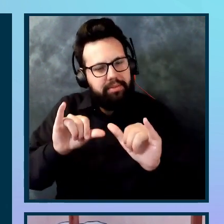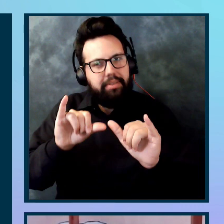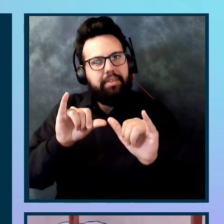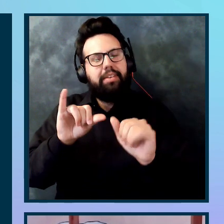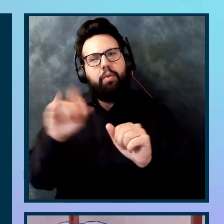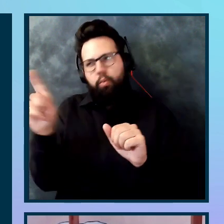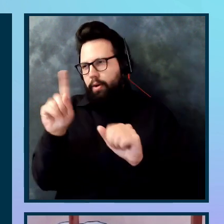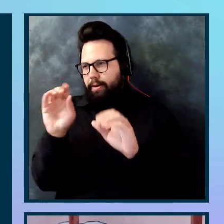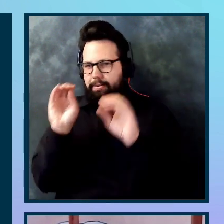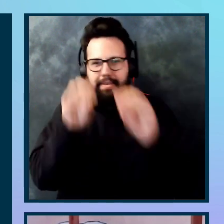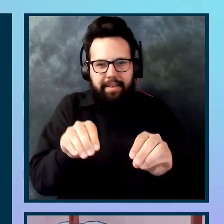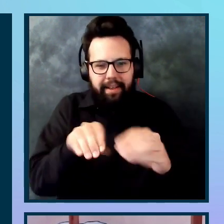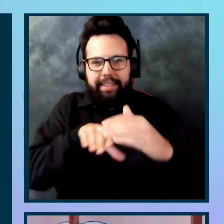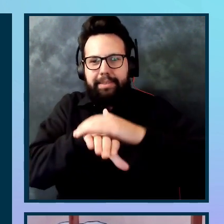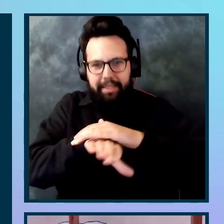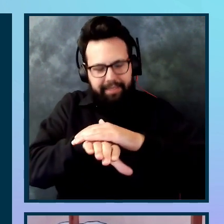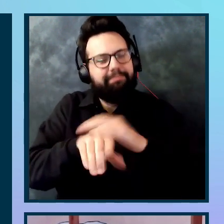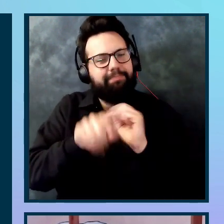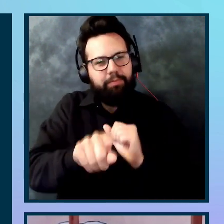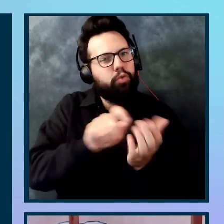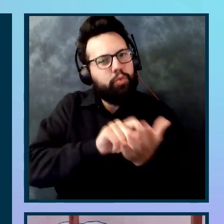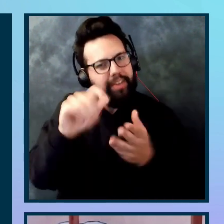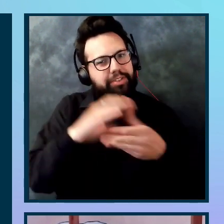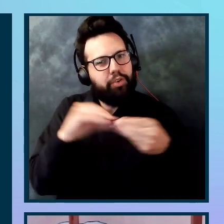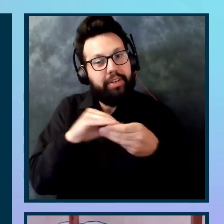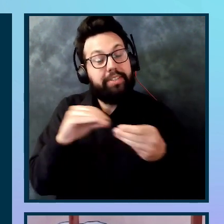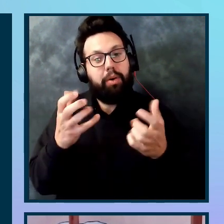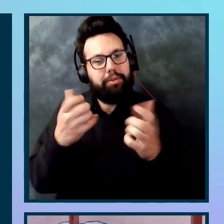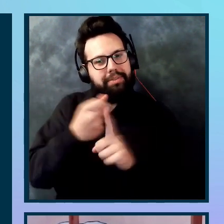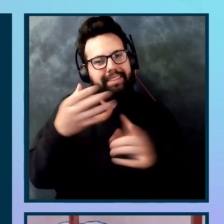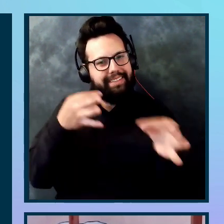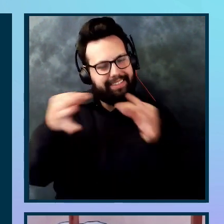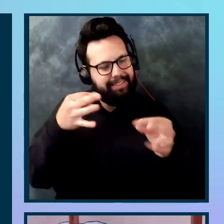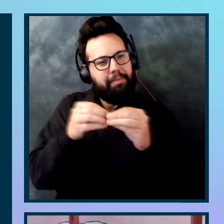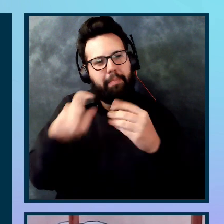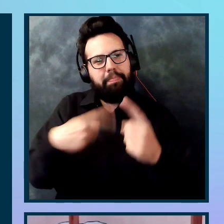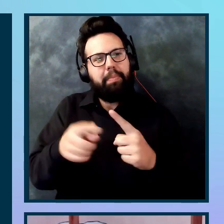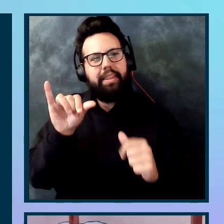so let's dive into that story-writing part, so the writing process kinda flows like this.